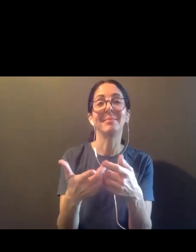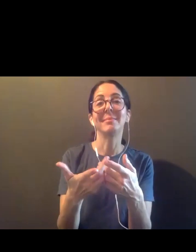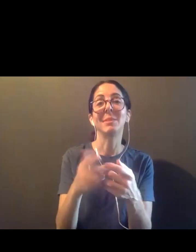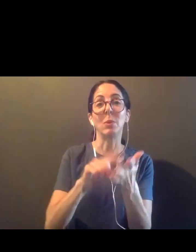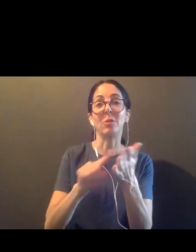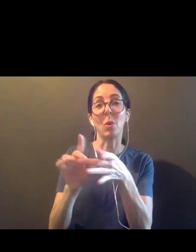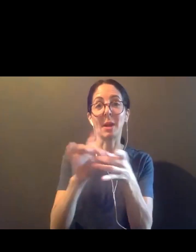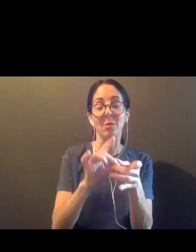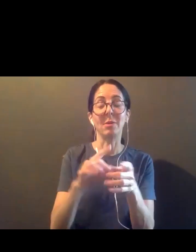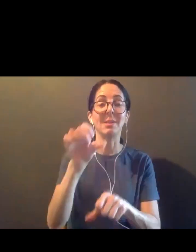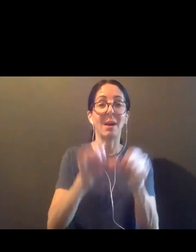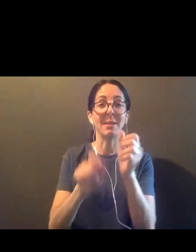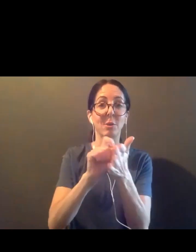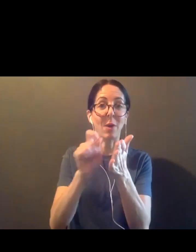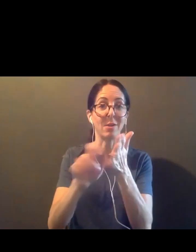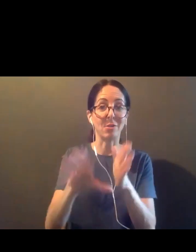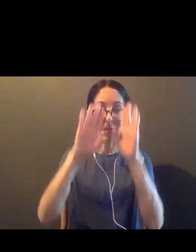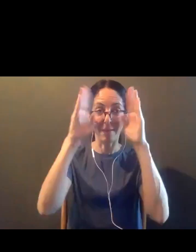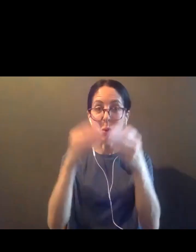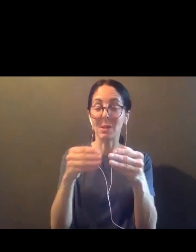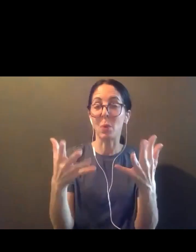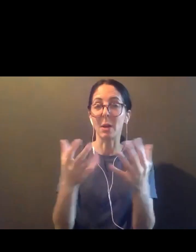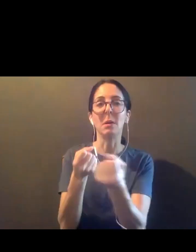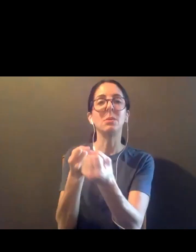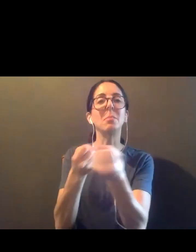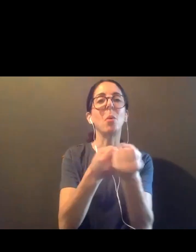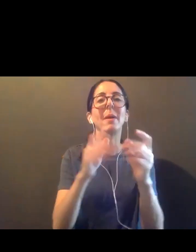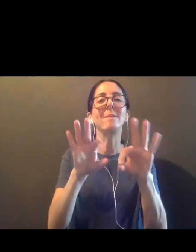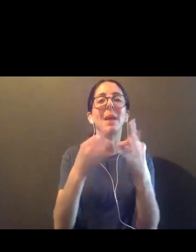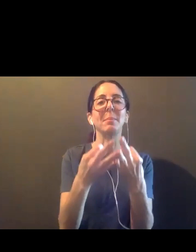And there that work focused on supporting families of children who were born preterm